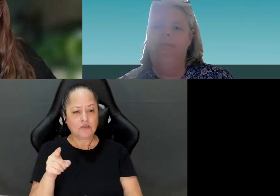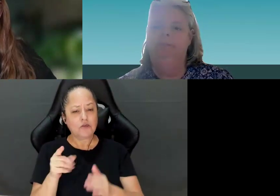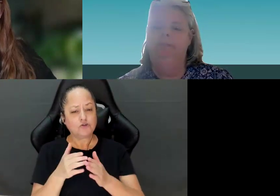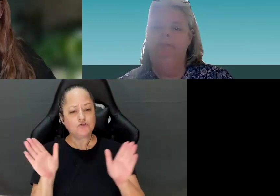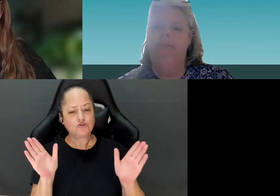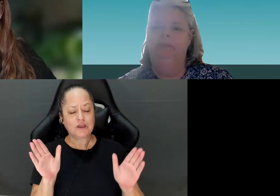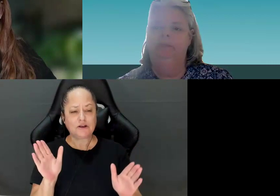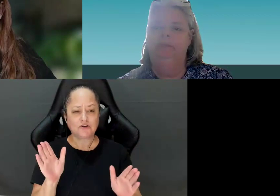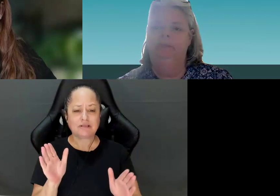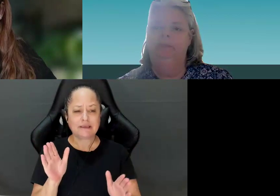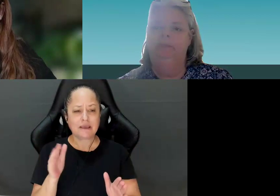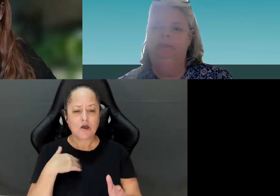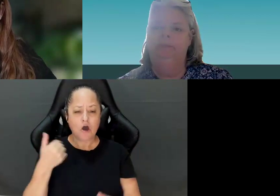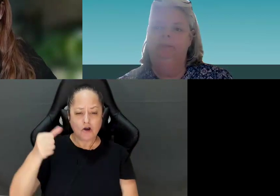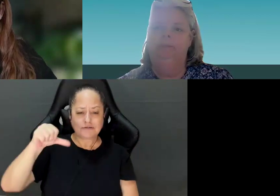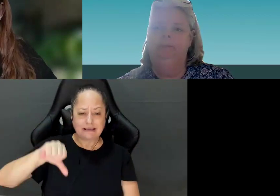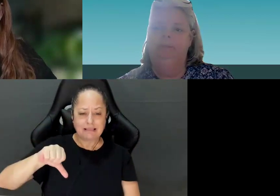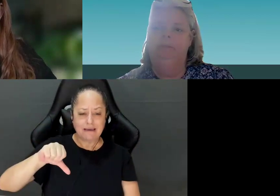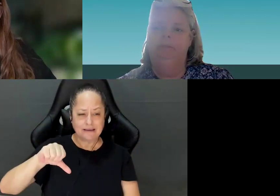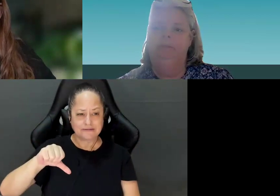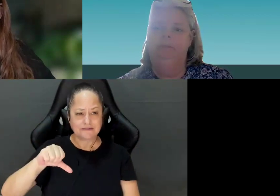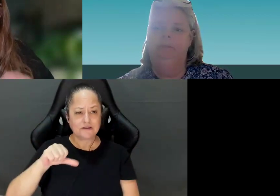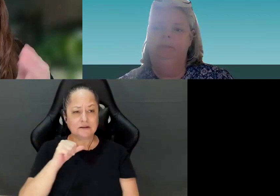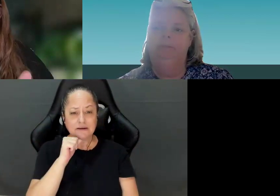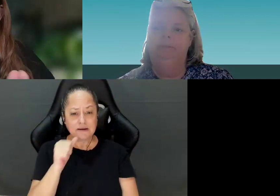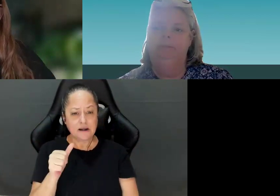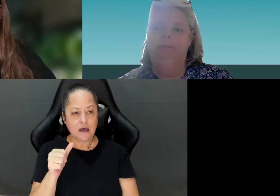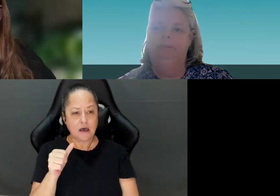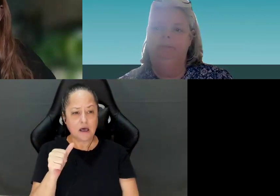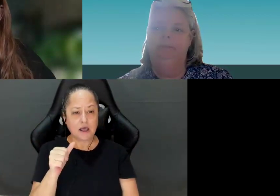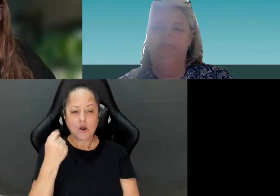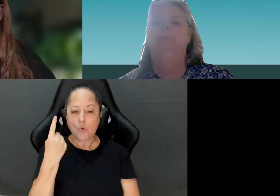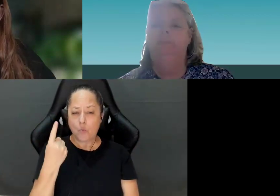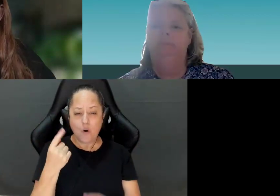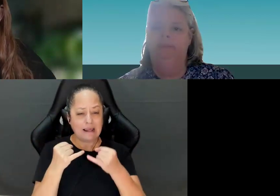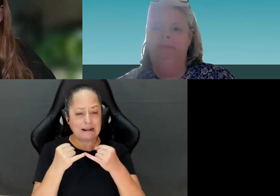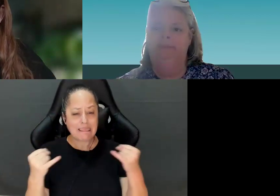Our declines they are not like a one line decline e mail.